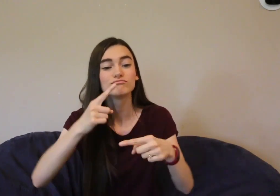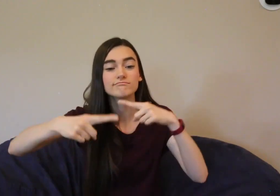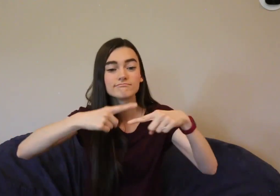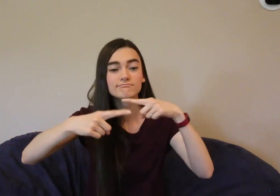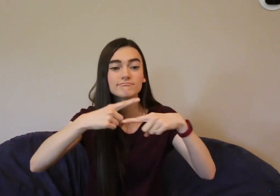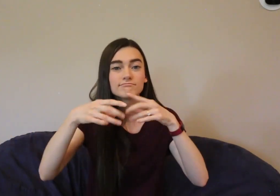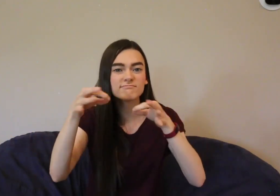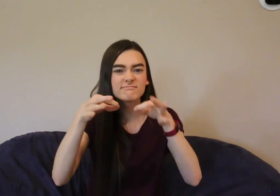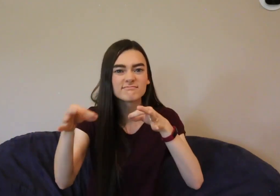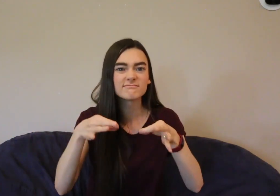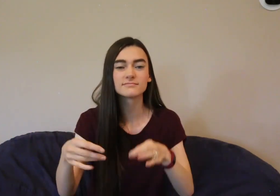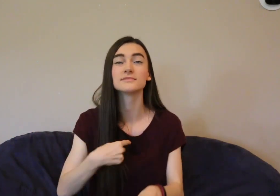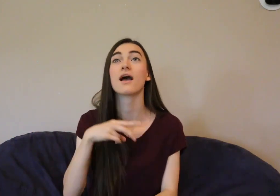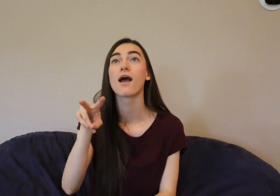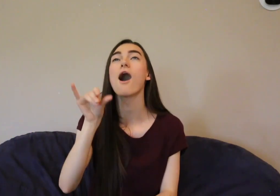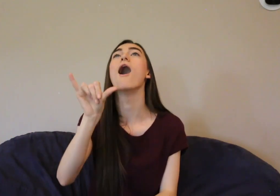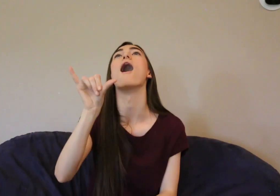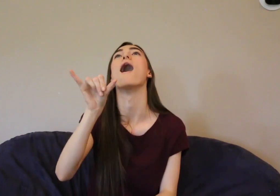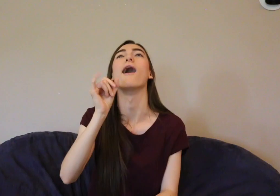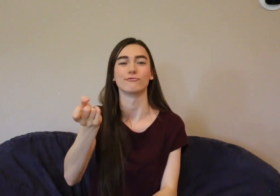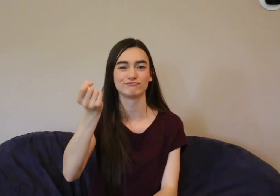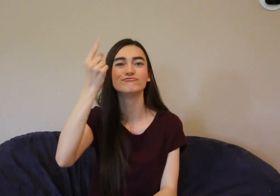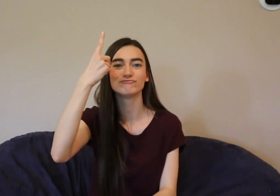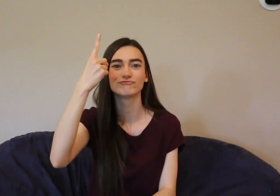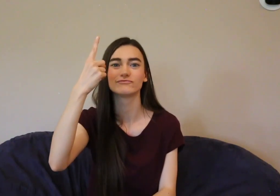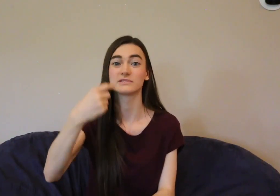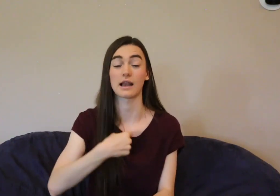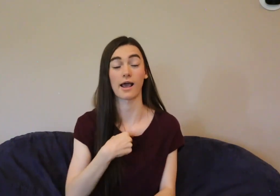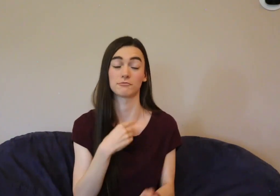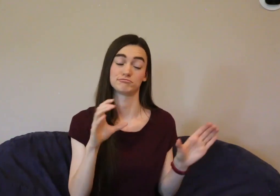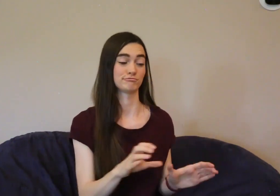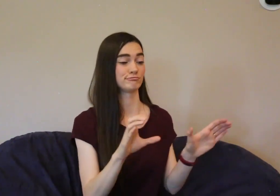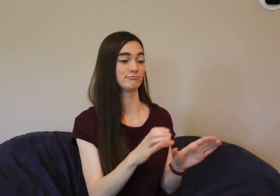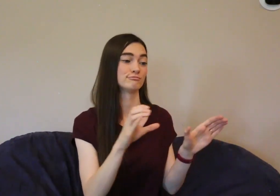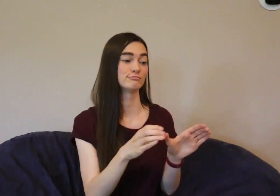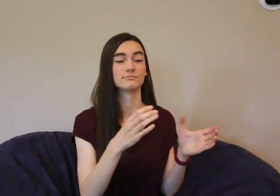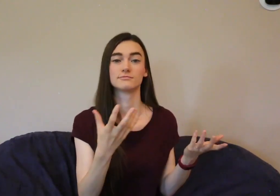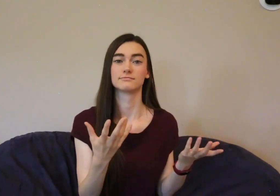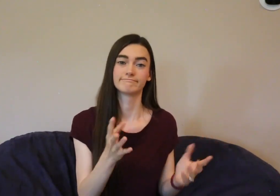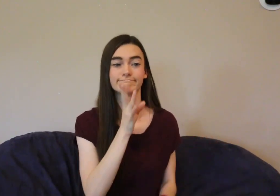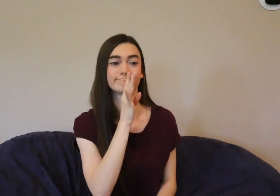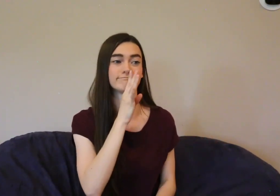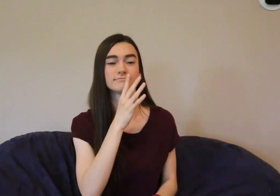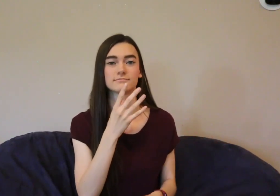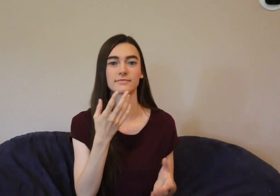My mom would interpret through sign language and explain what to do and I was able to understand and perform the task.